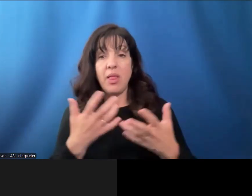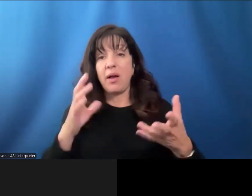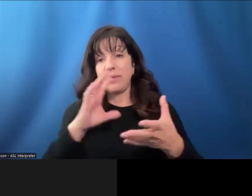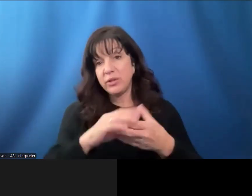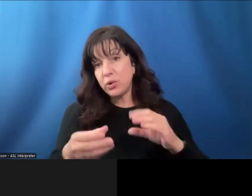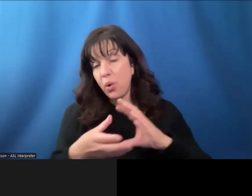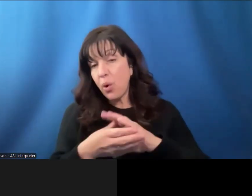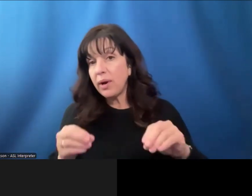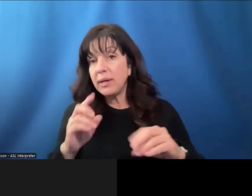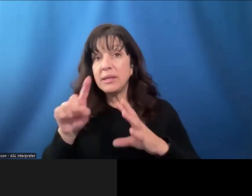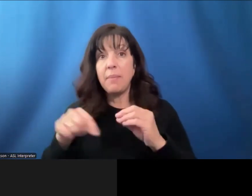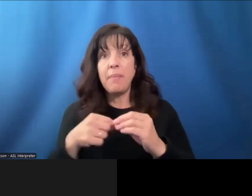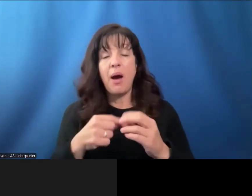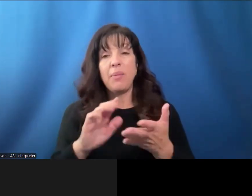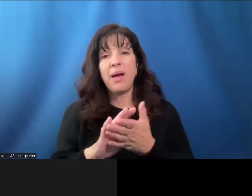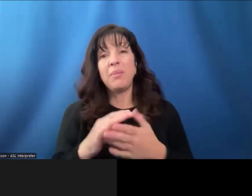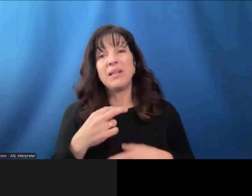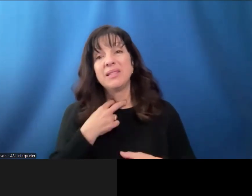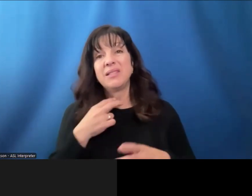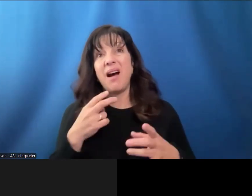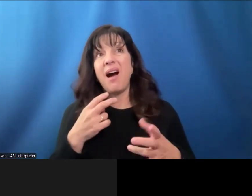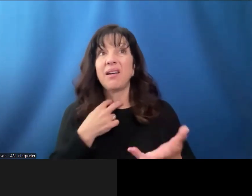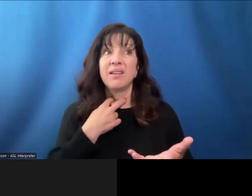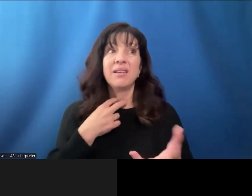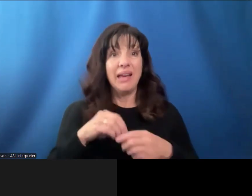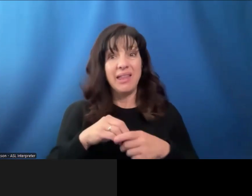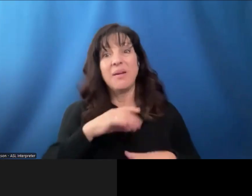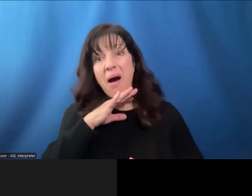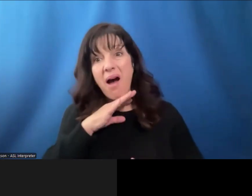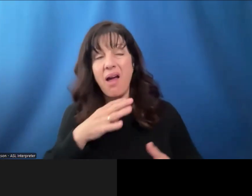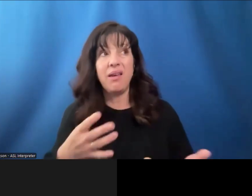getting stuck in the mud and rigid thinking and reading a.